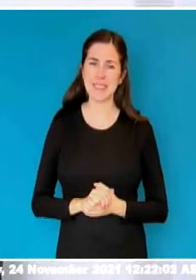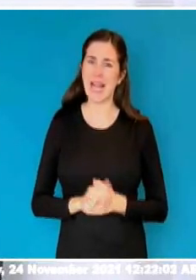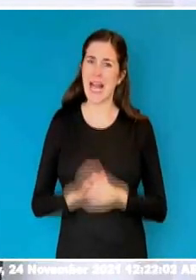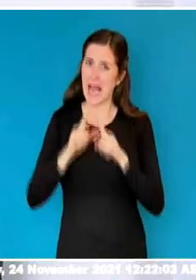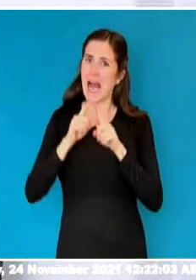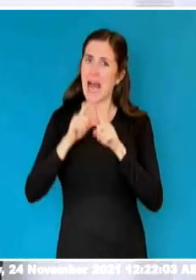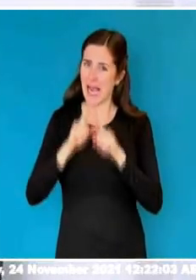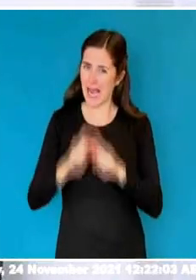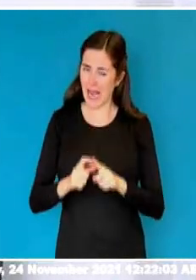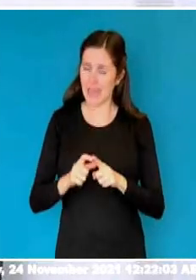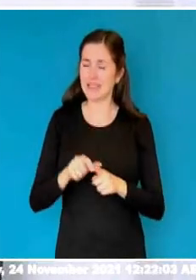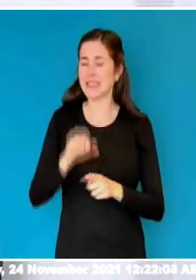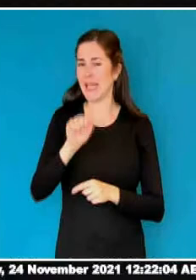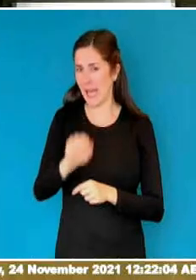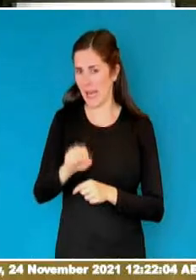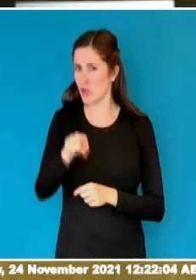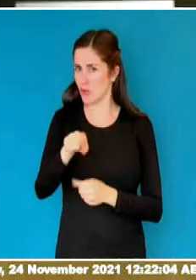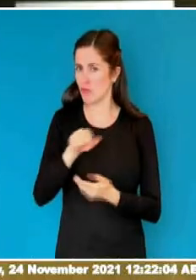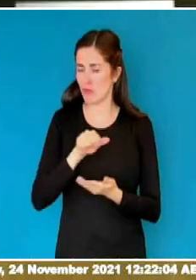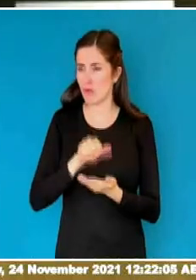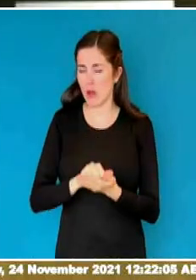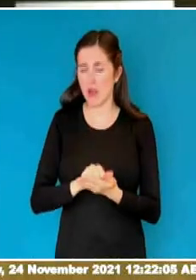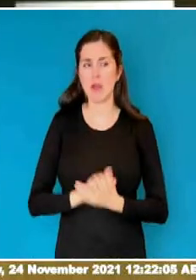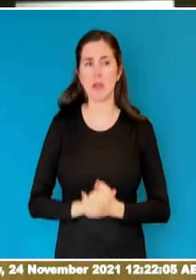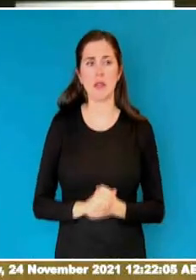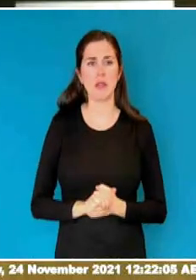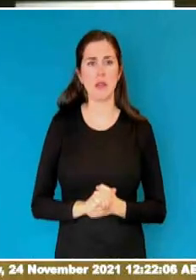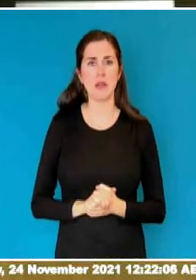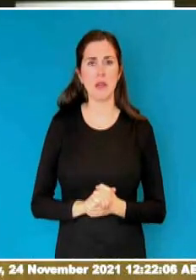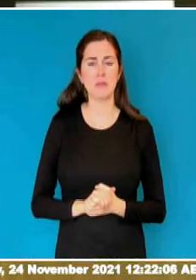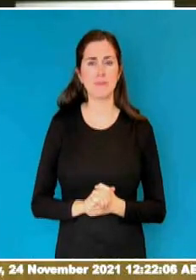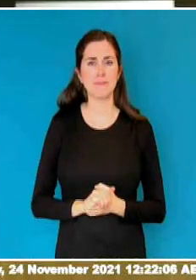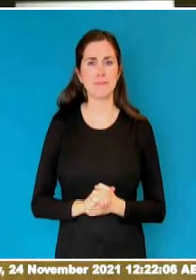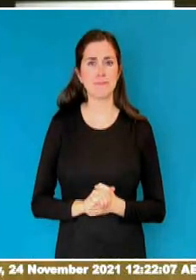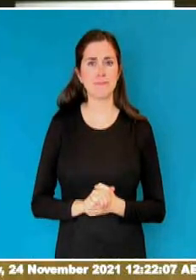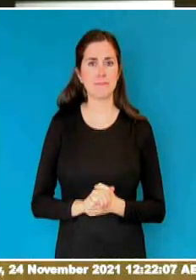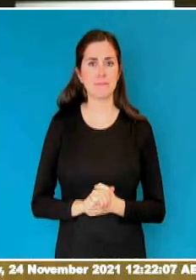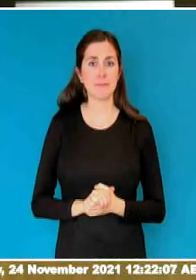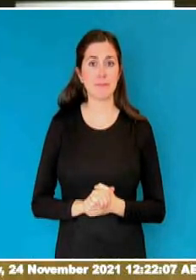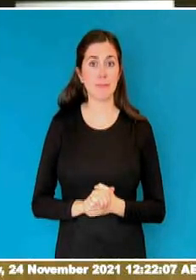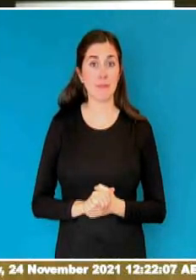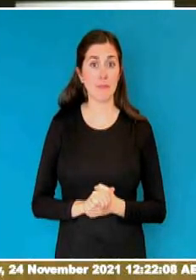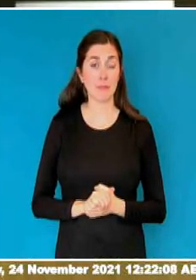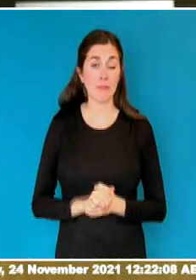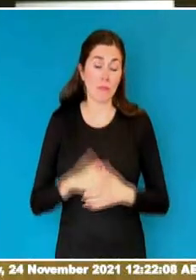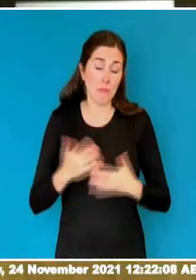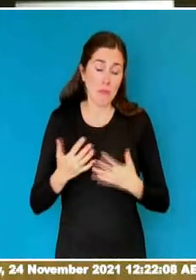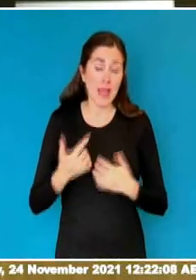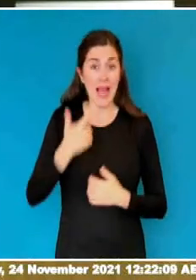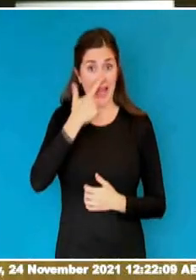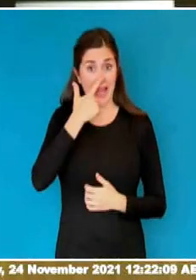However, what I would flag is we also have the benefit of being separate from the